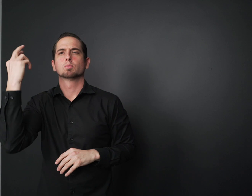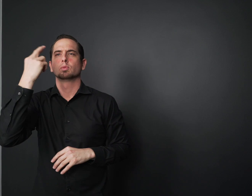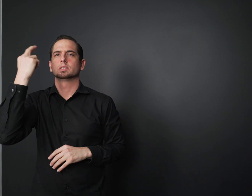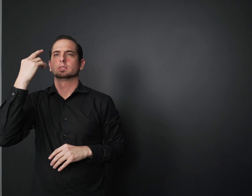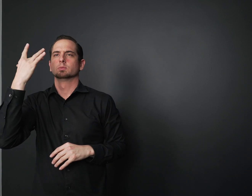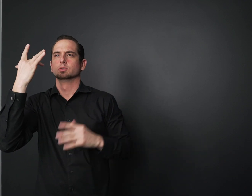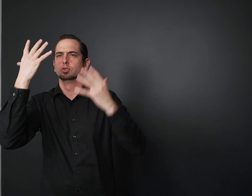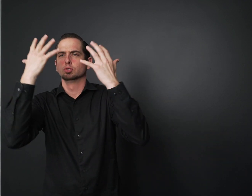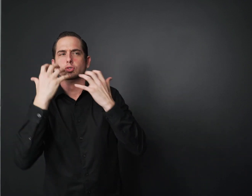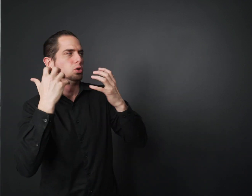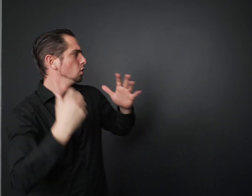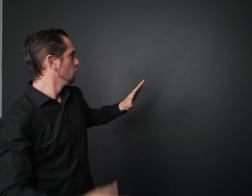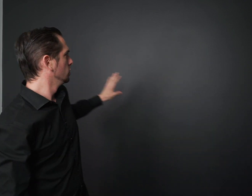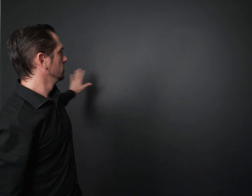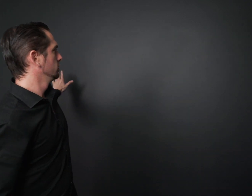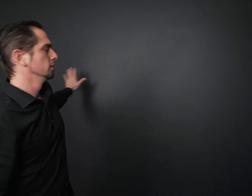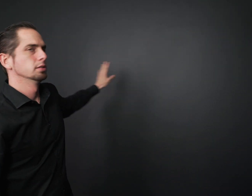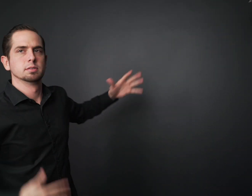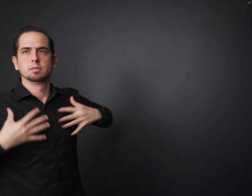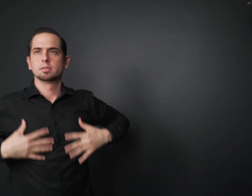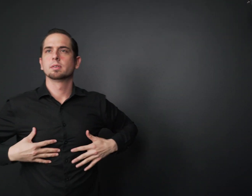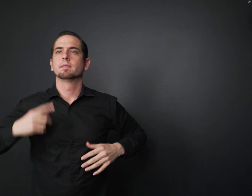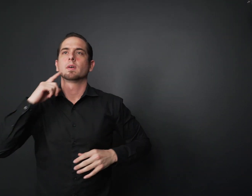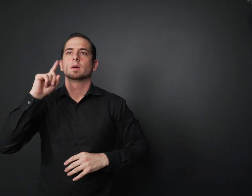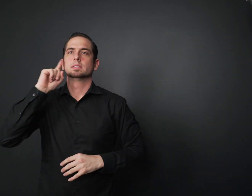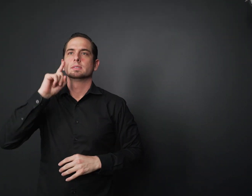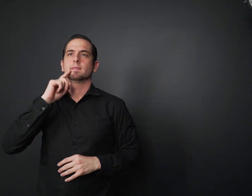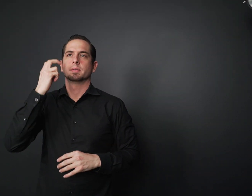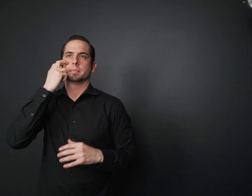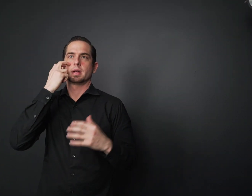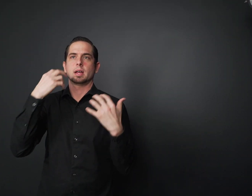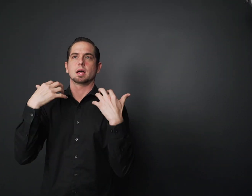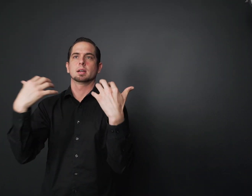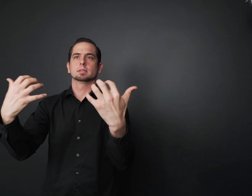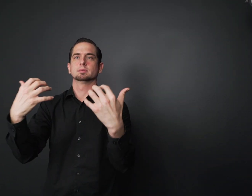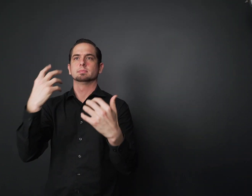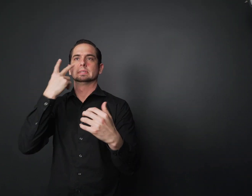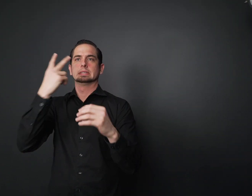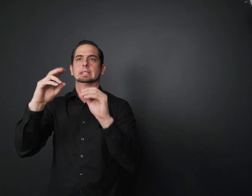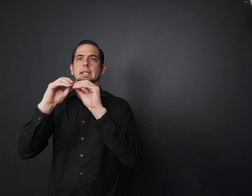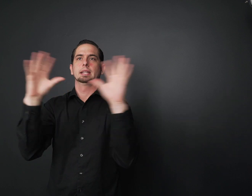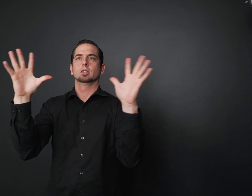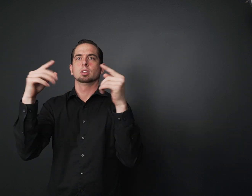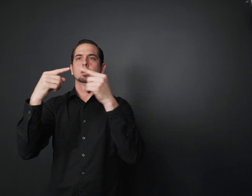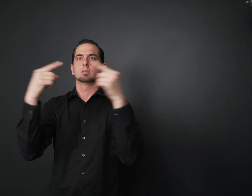"The reason why this is dark is for a DeafBlind audience to be able to clearly see